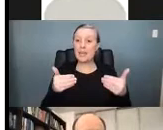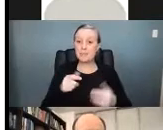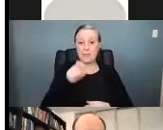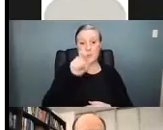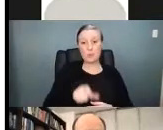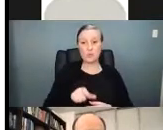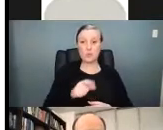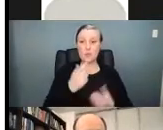force?